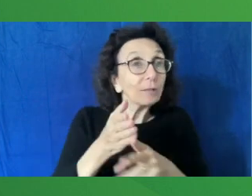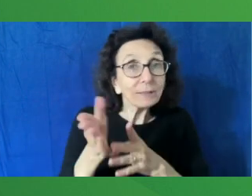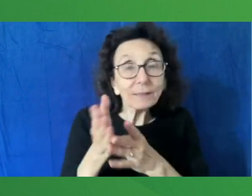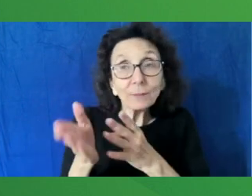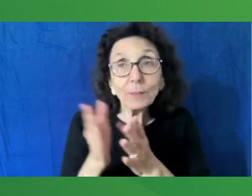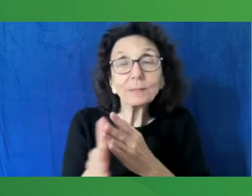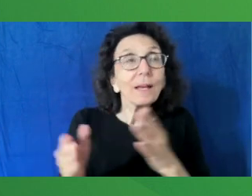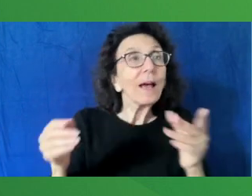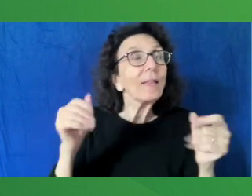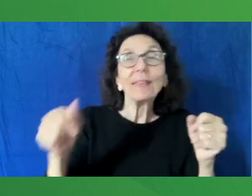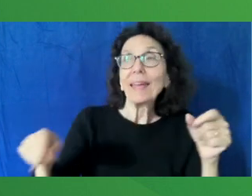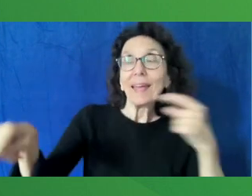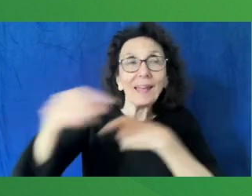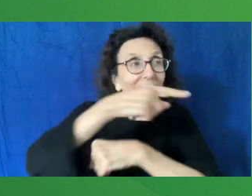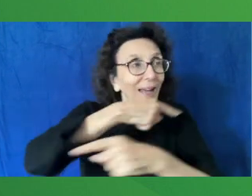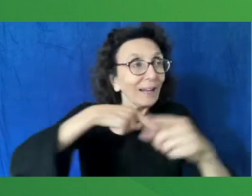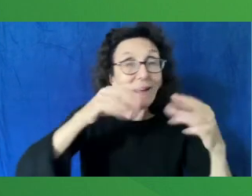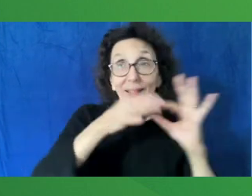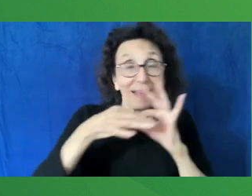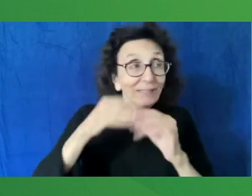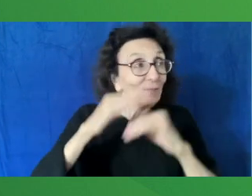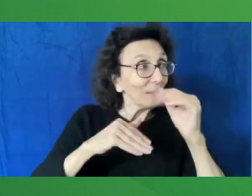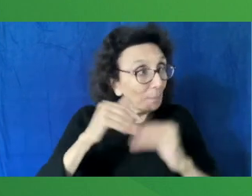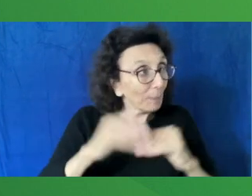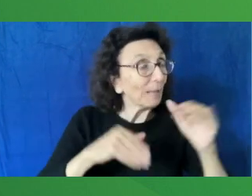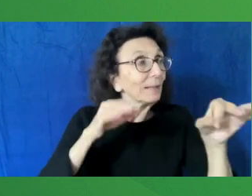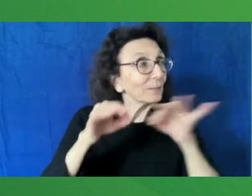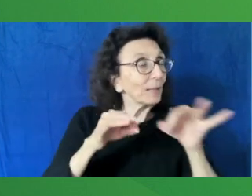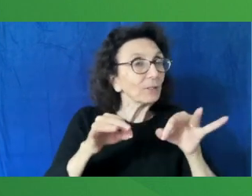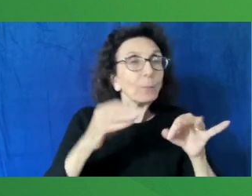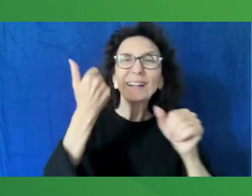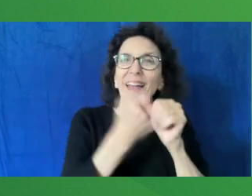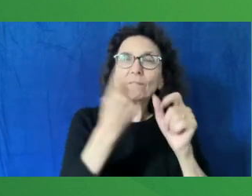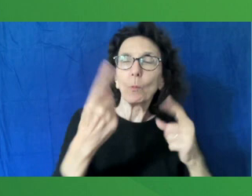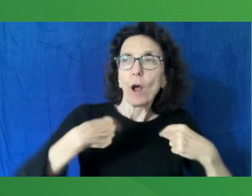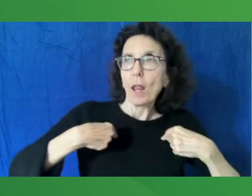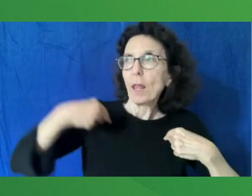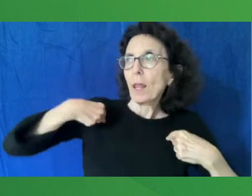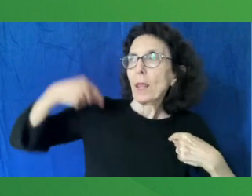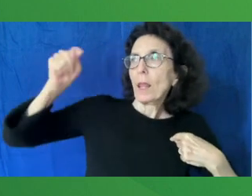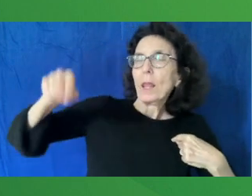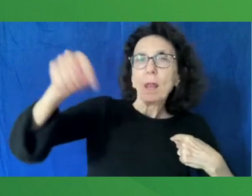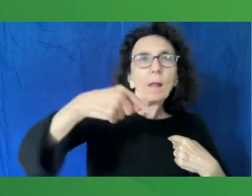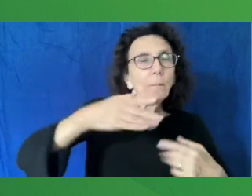But each student really feels a lot of ownership in those explanations.